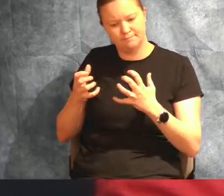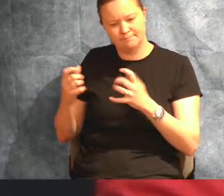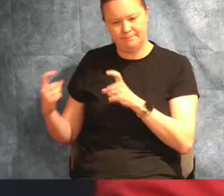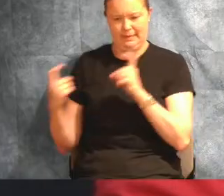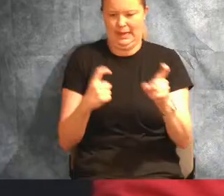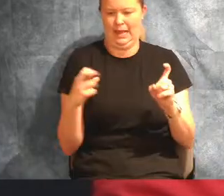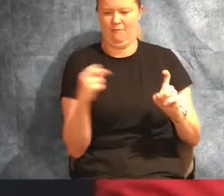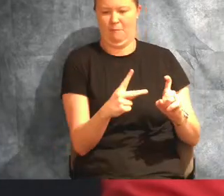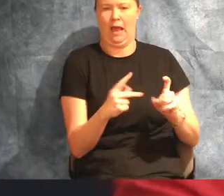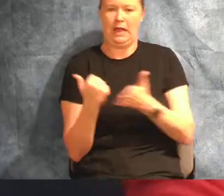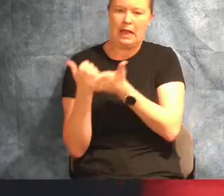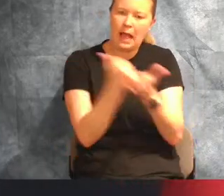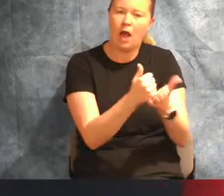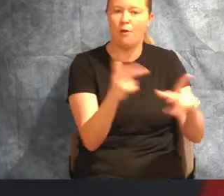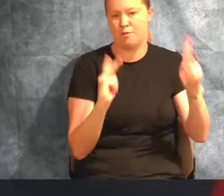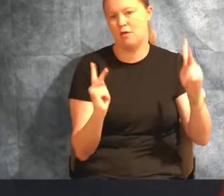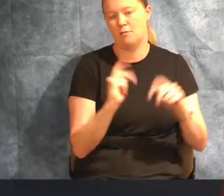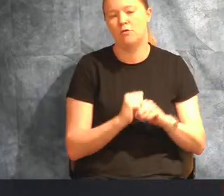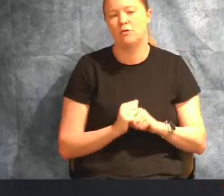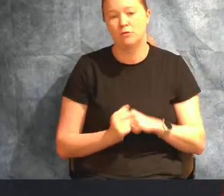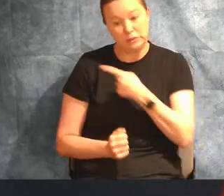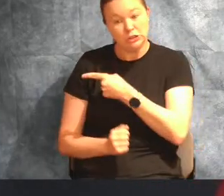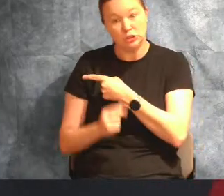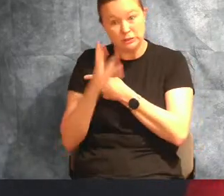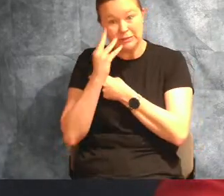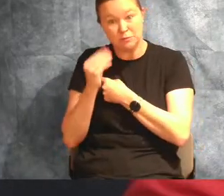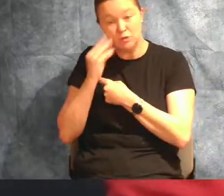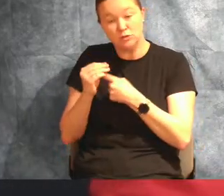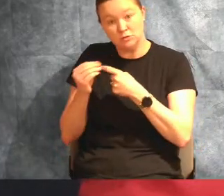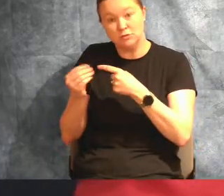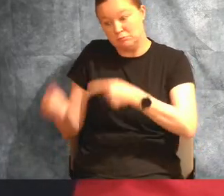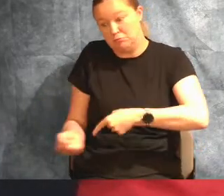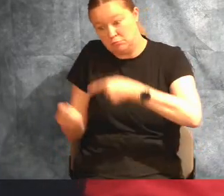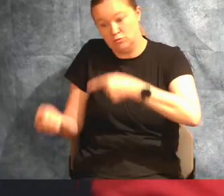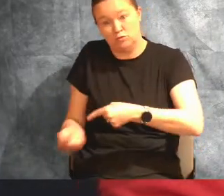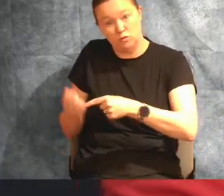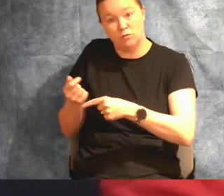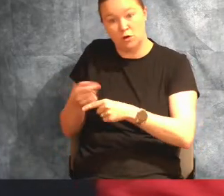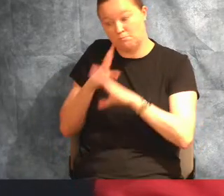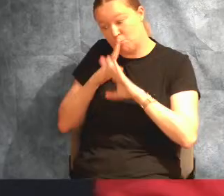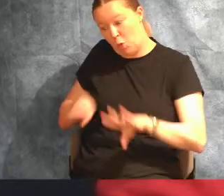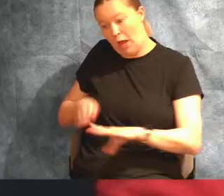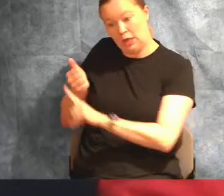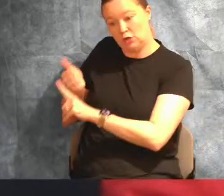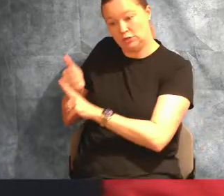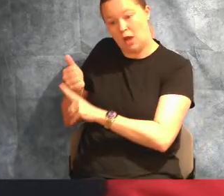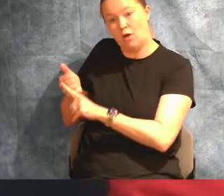to people even though she's going through her own struggles quietly. and I know her husband says she